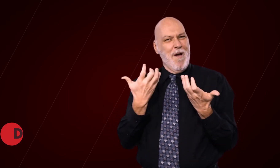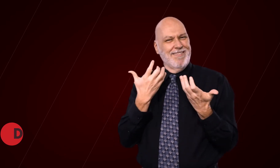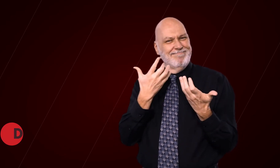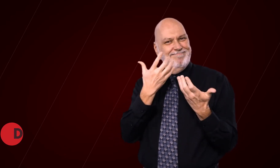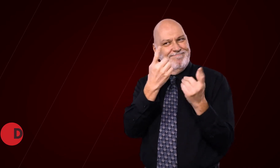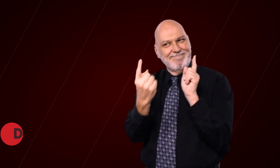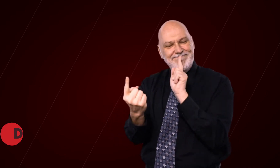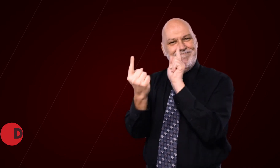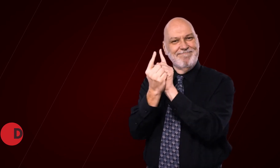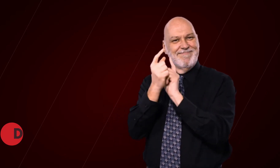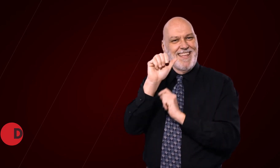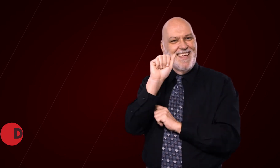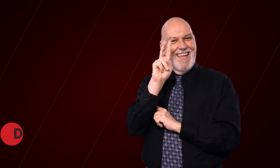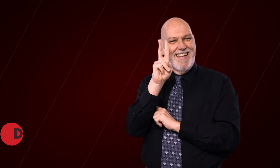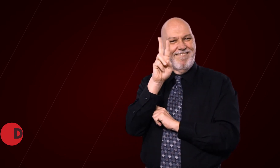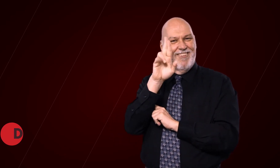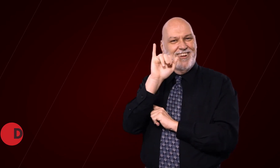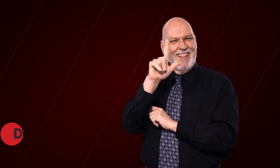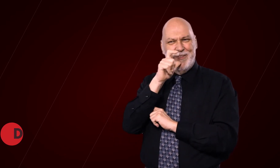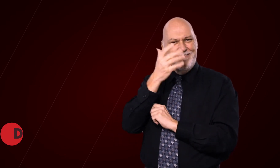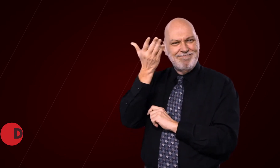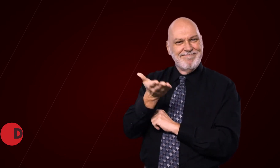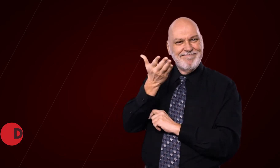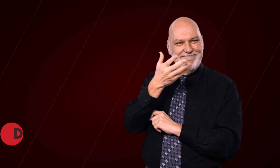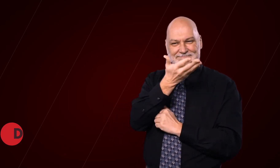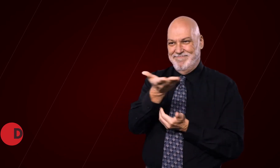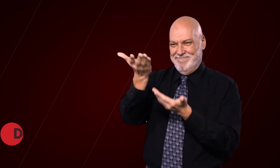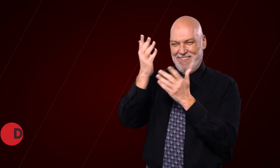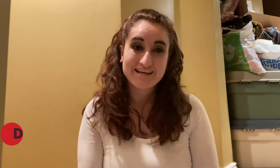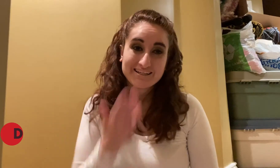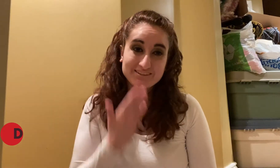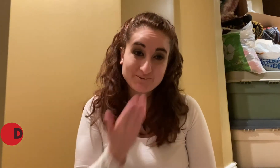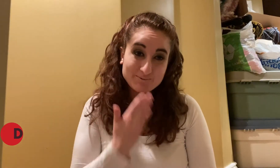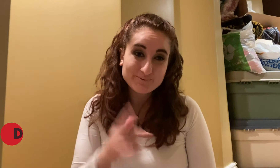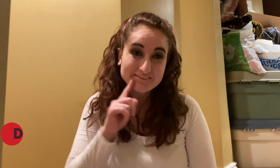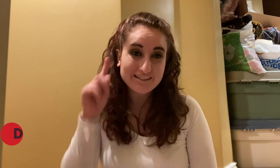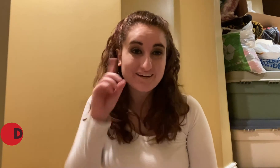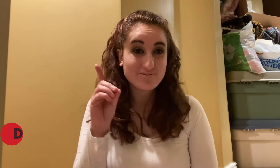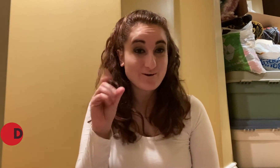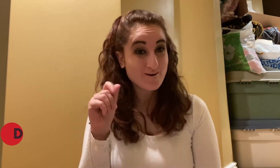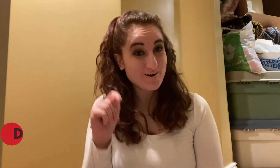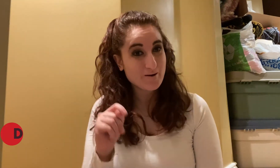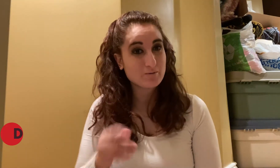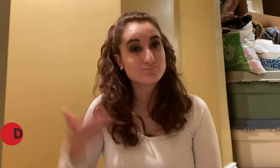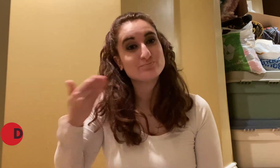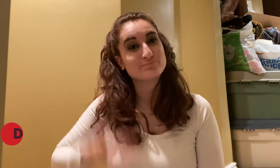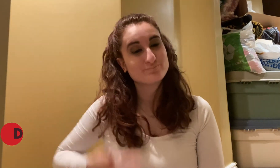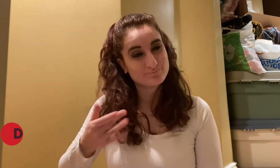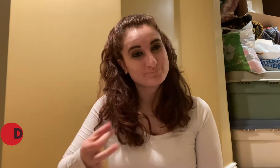Let’s meet Avril. [Avril]: Thank you, DeafDots,